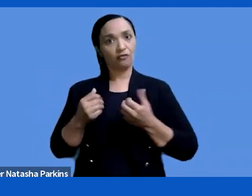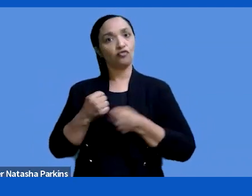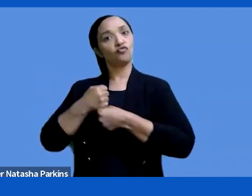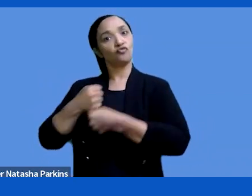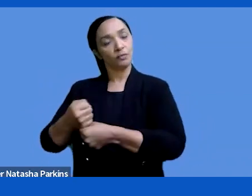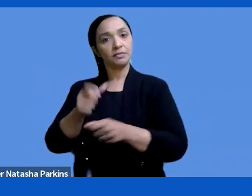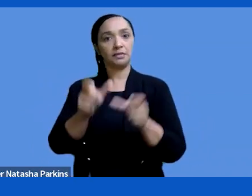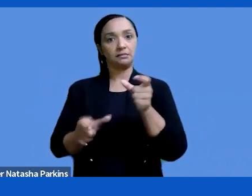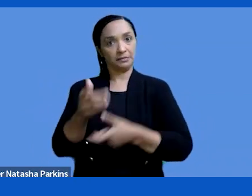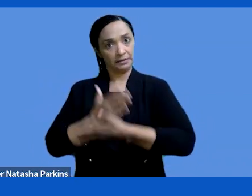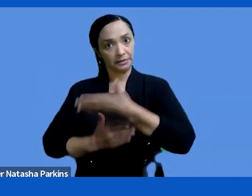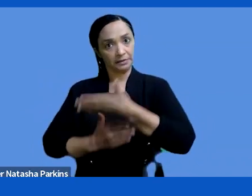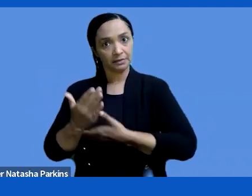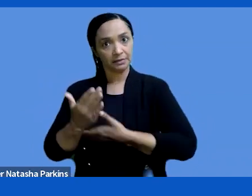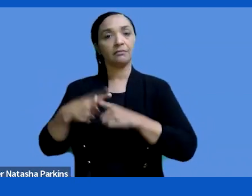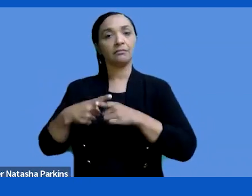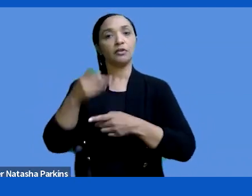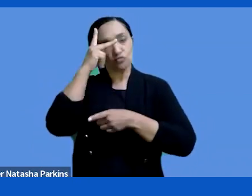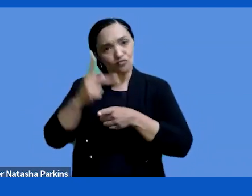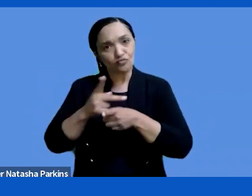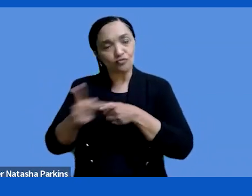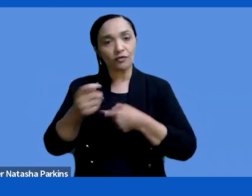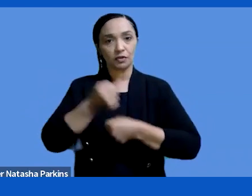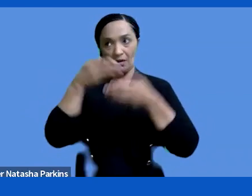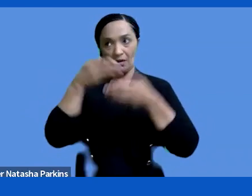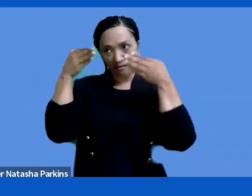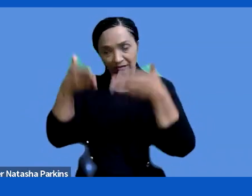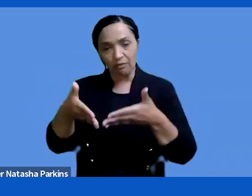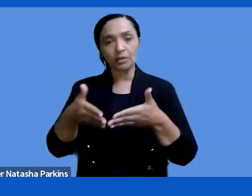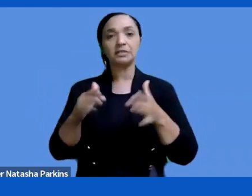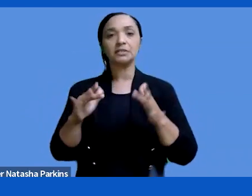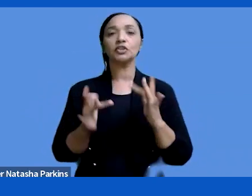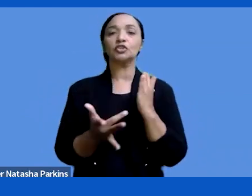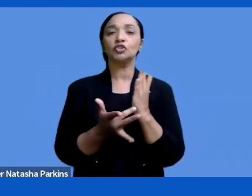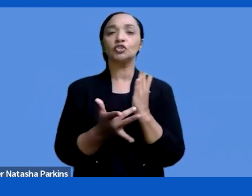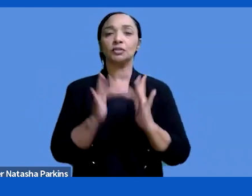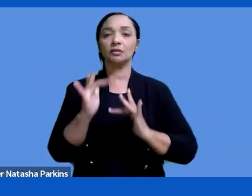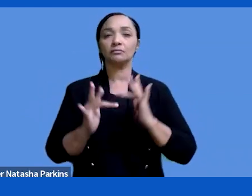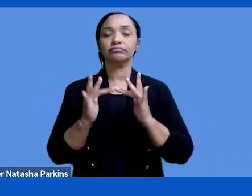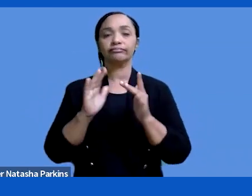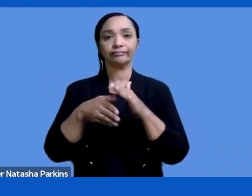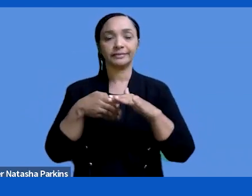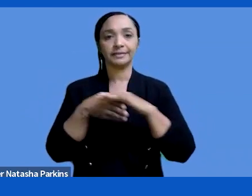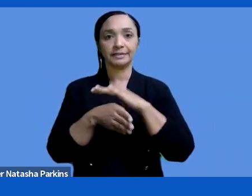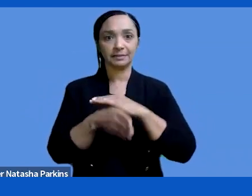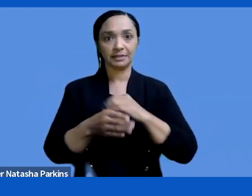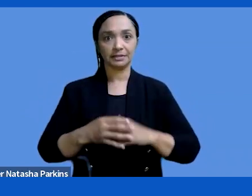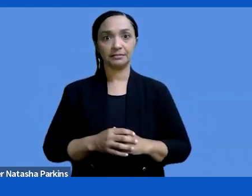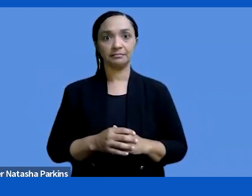digital accessibility play a vital role in shaping policy and advancing the cause of accessibility